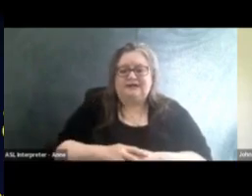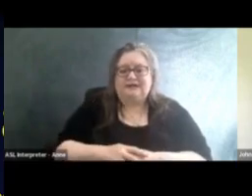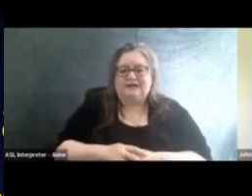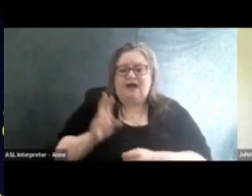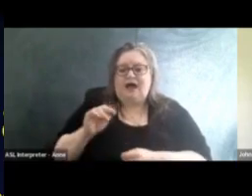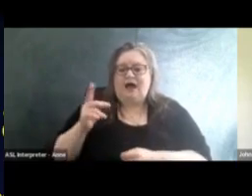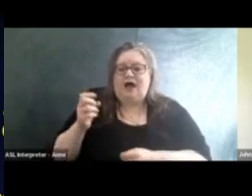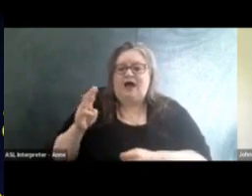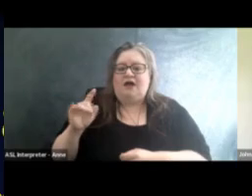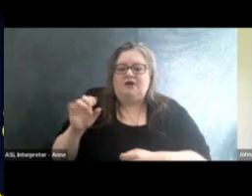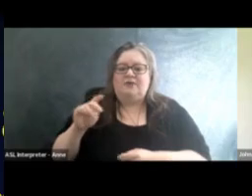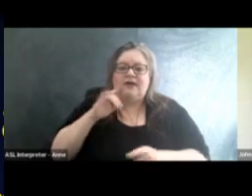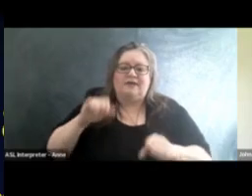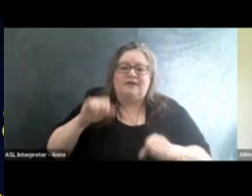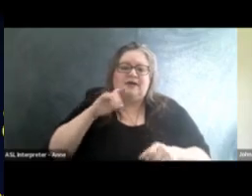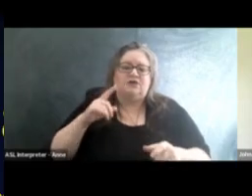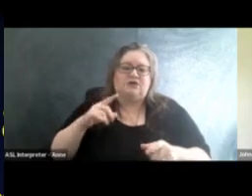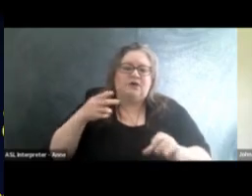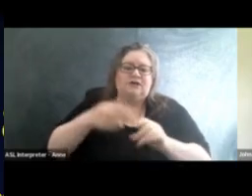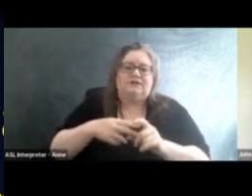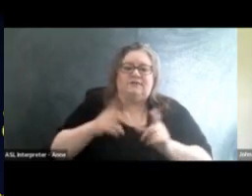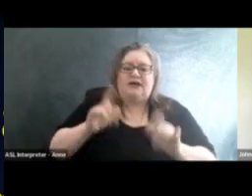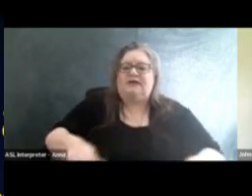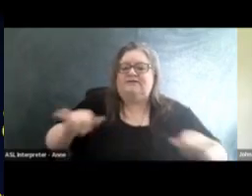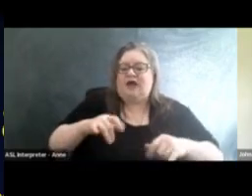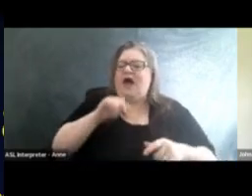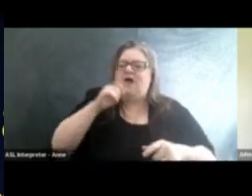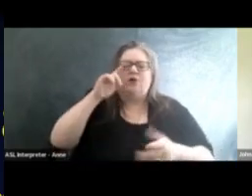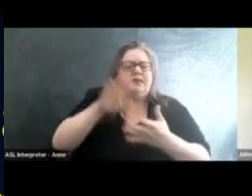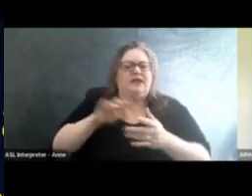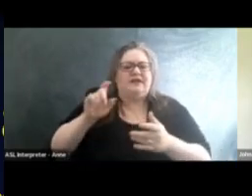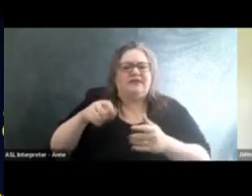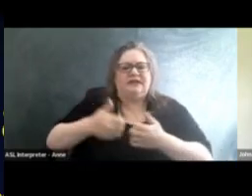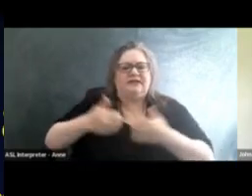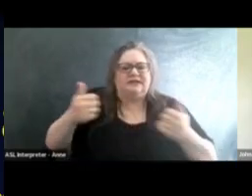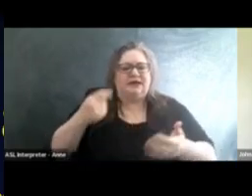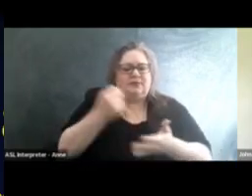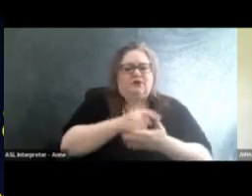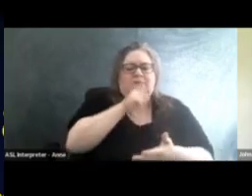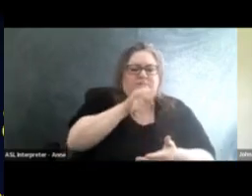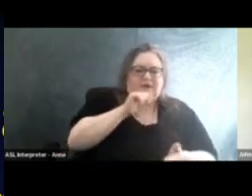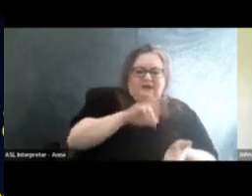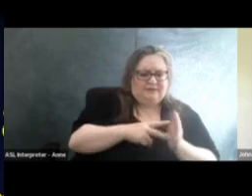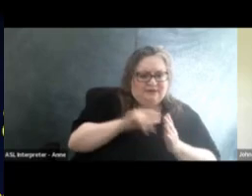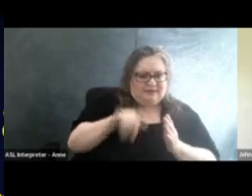treatment. Now I don't believe that they need separate treatment. That's not what this means. What they mean is we need